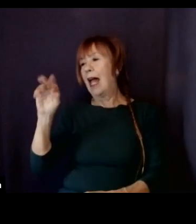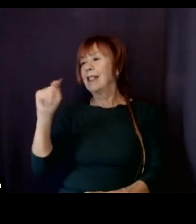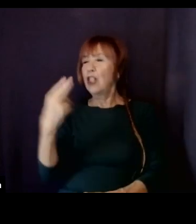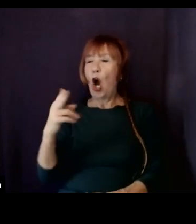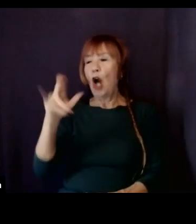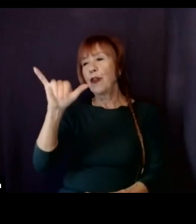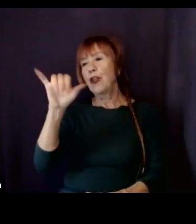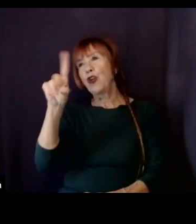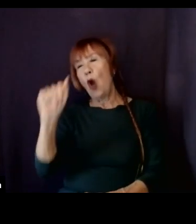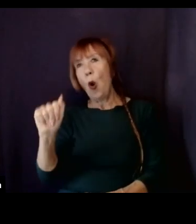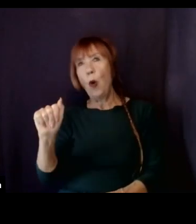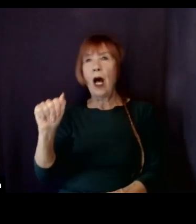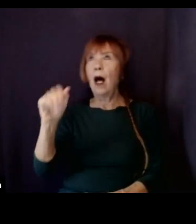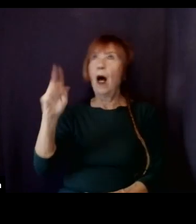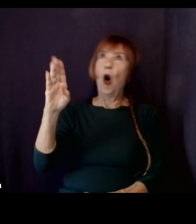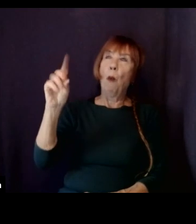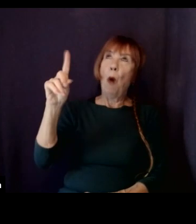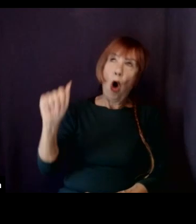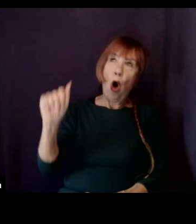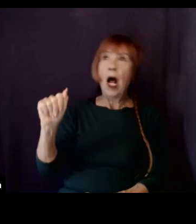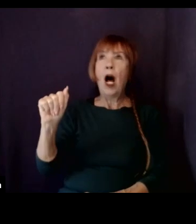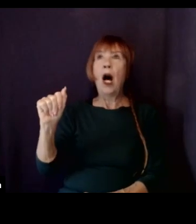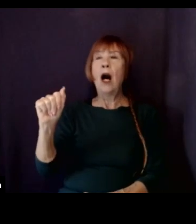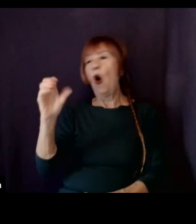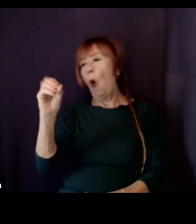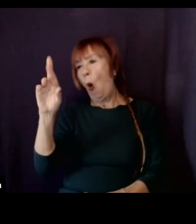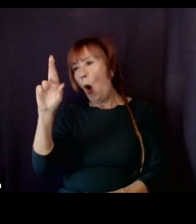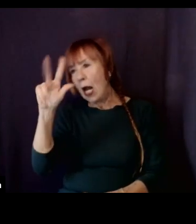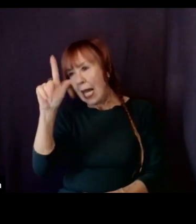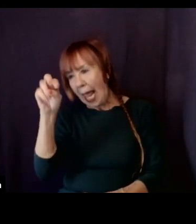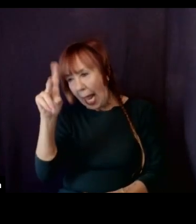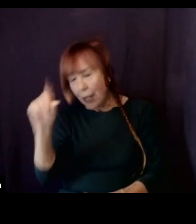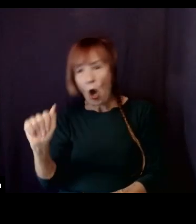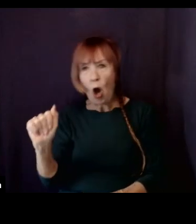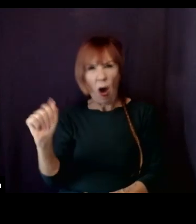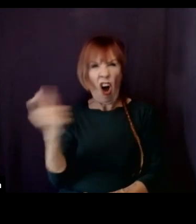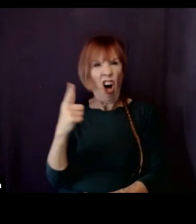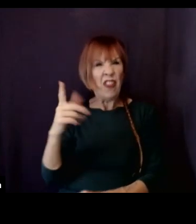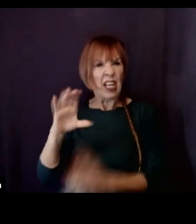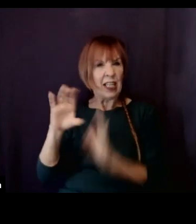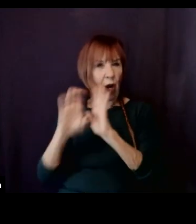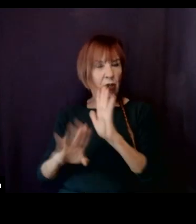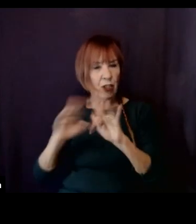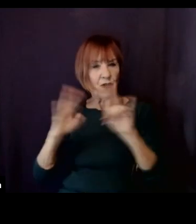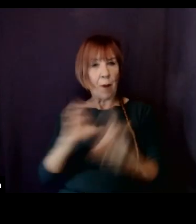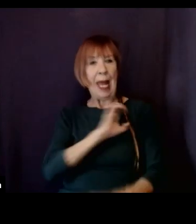and all the rest of the characters we got to meet in "Empire Strikes Back" and RIP Luke's Hand.